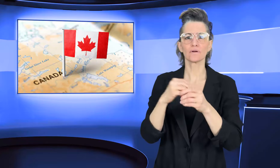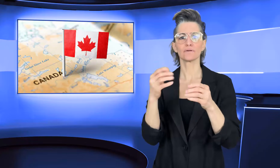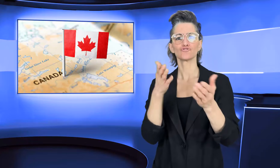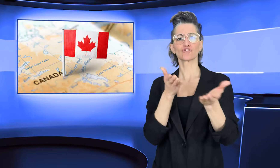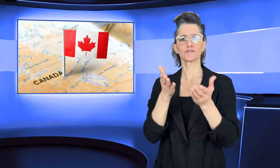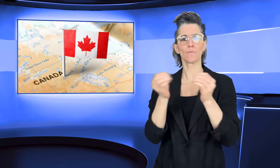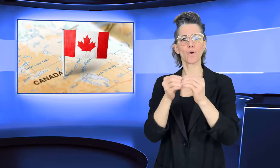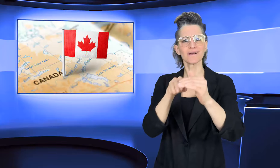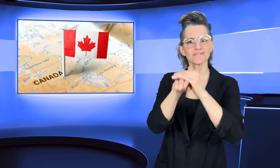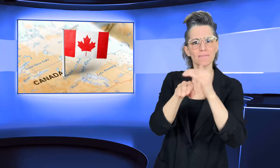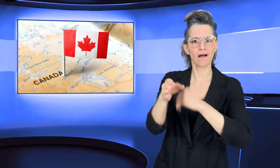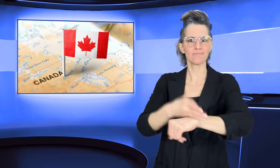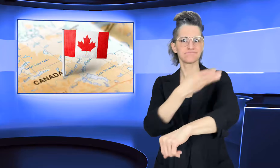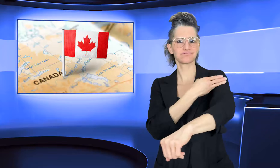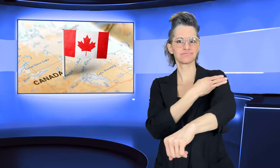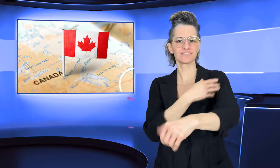more inclusive and accessible services.